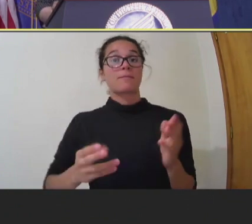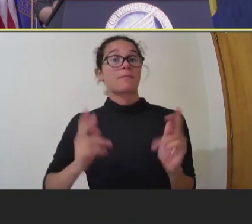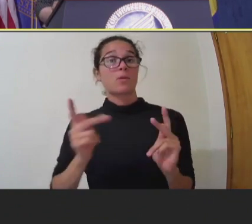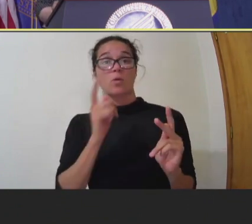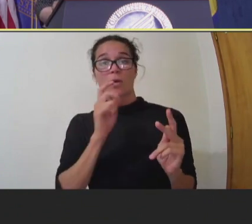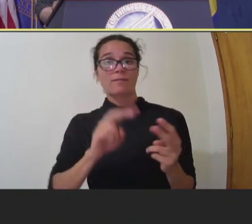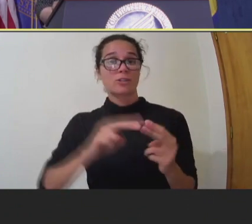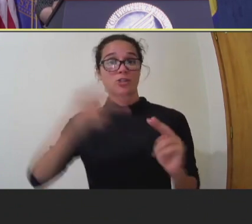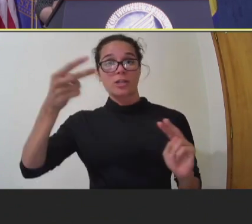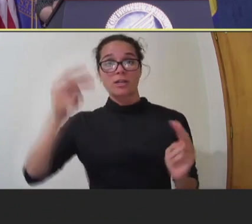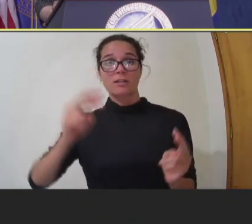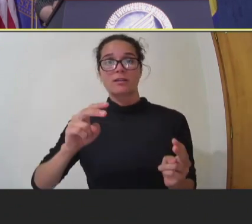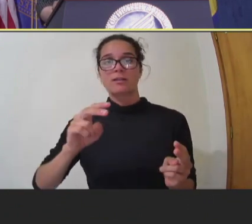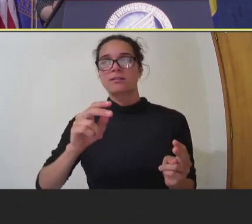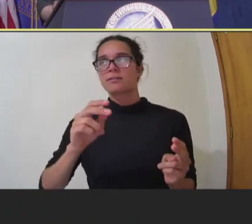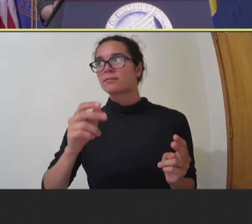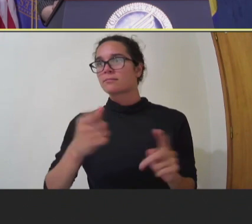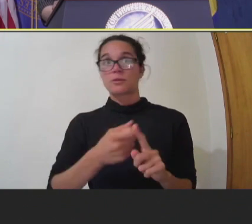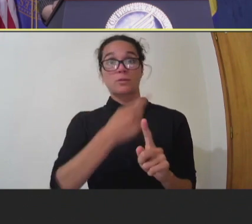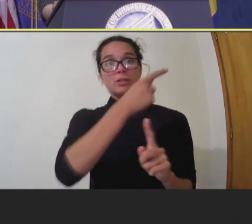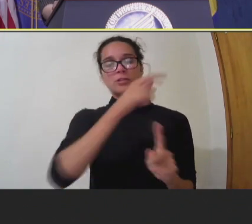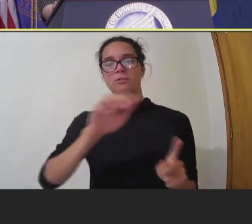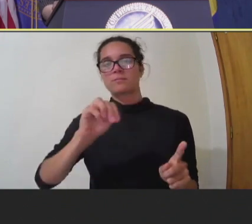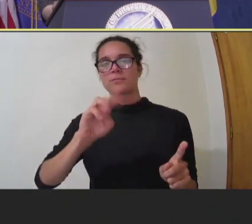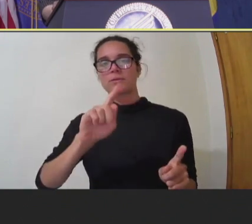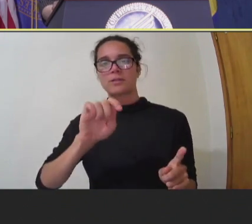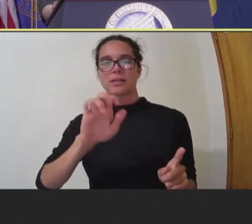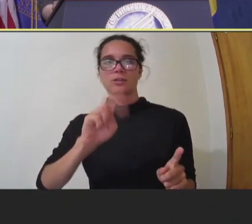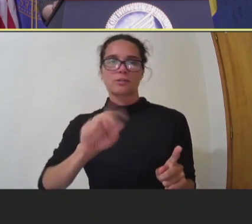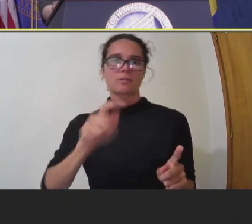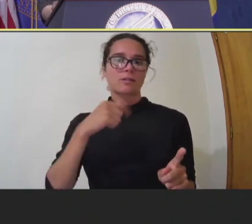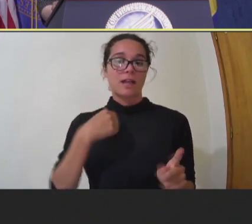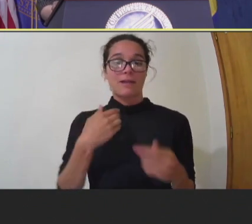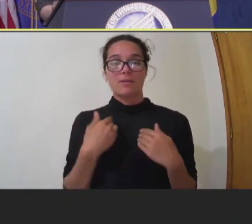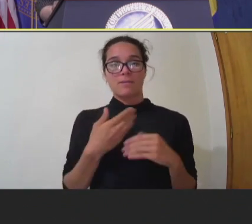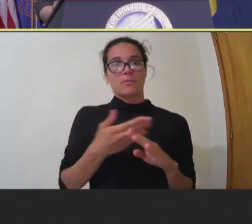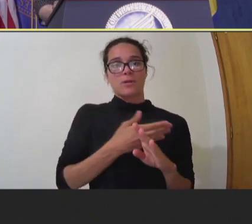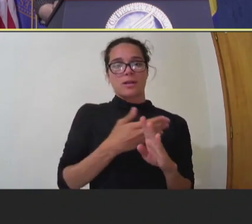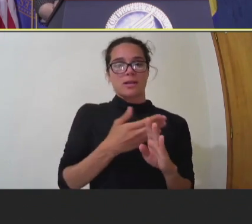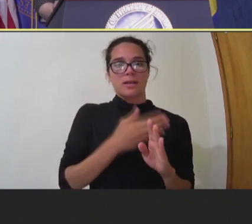family history or have had a precancerous lesion identified on a cancer screening, could benefit